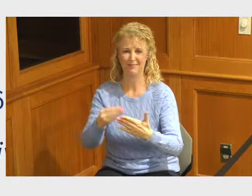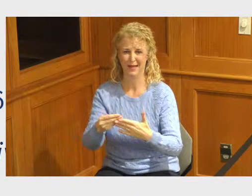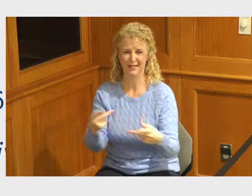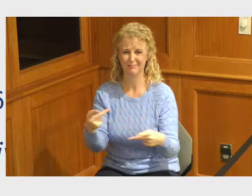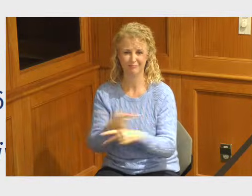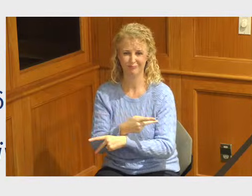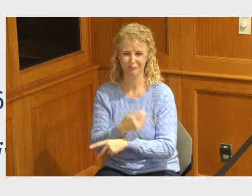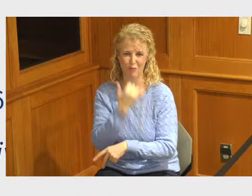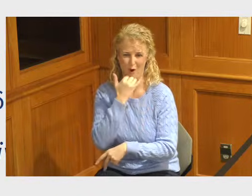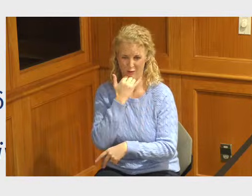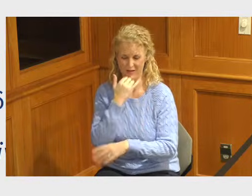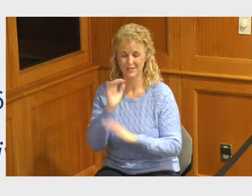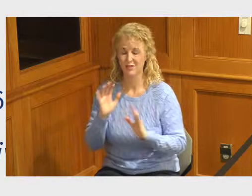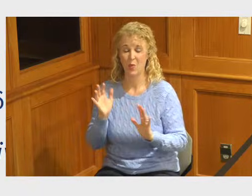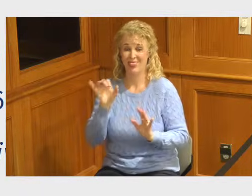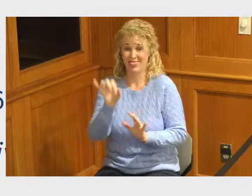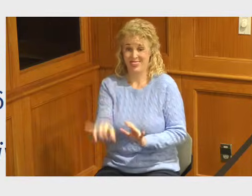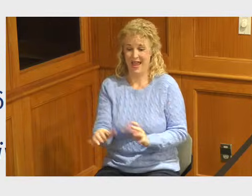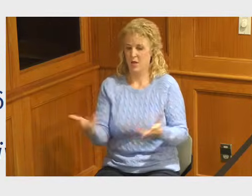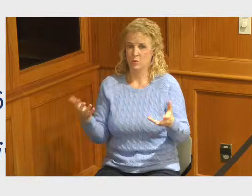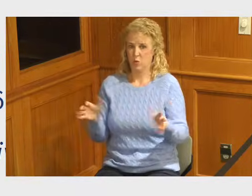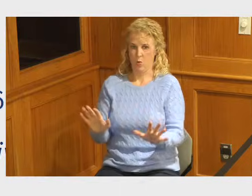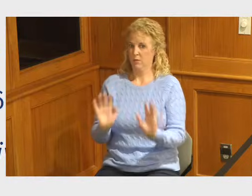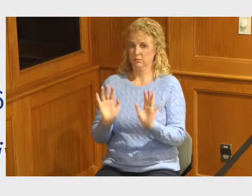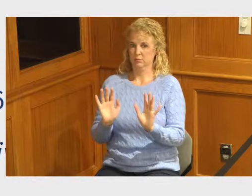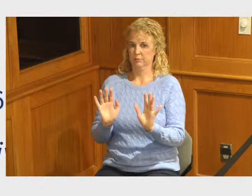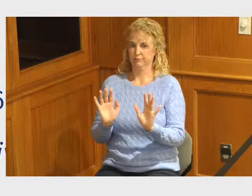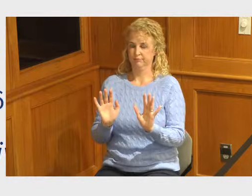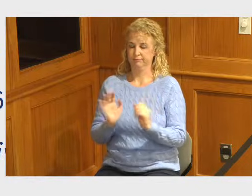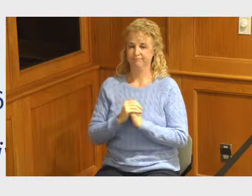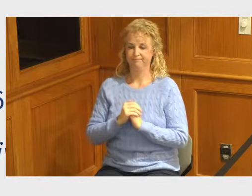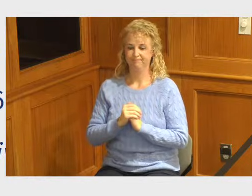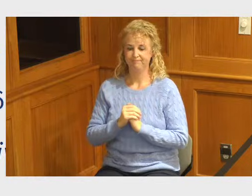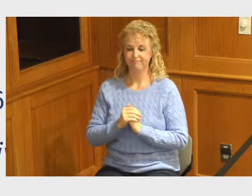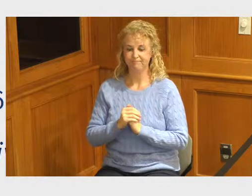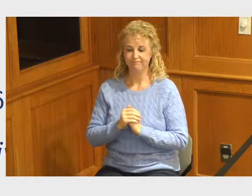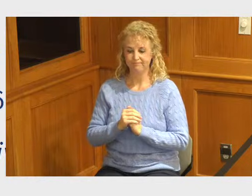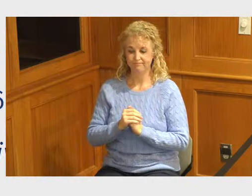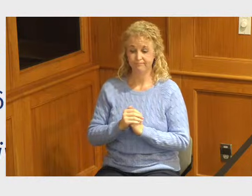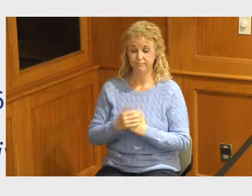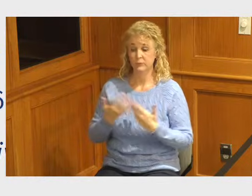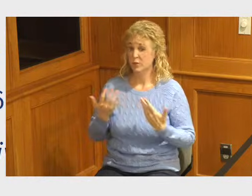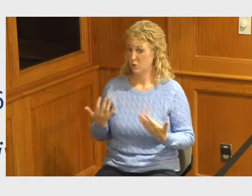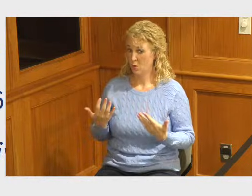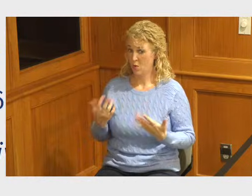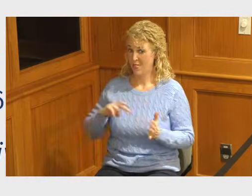we're trying to we've been trying to avoid that scenario. And one of the things that we've just